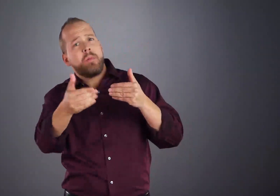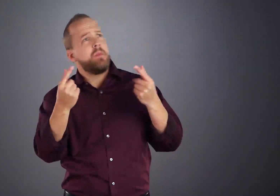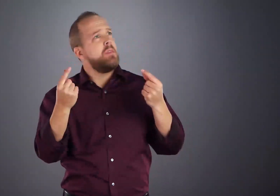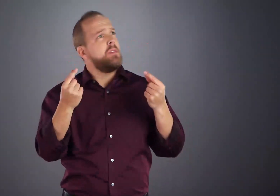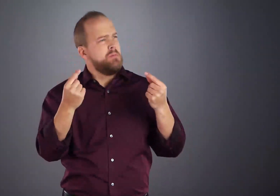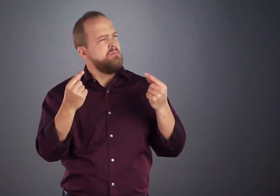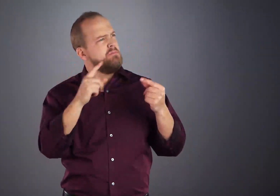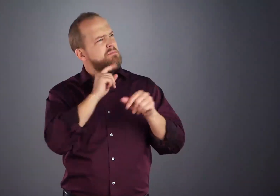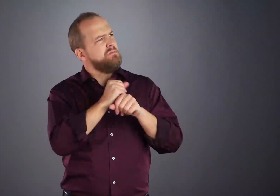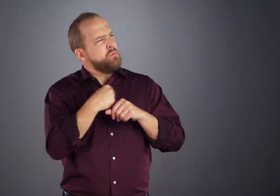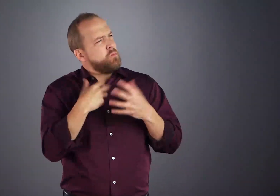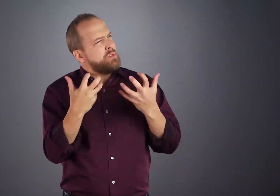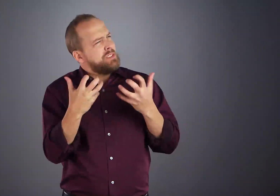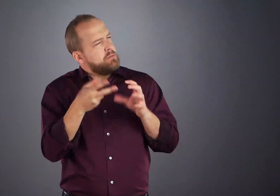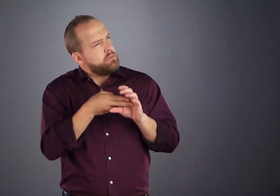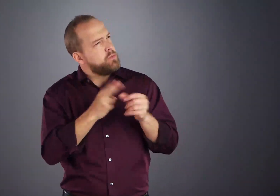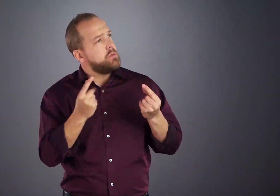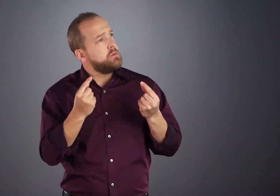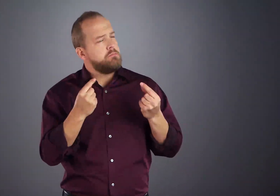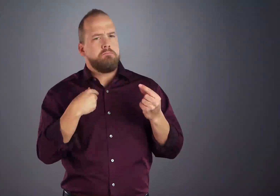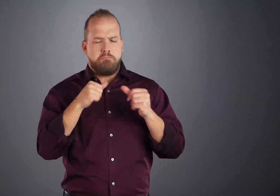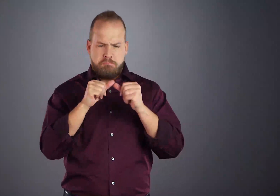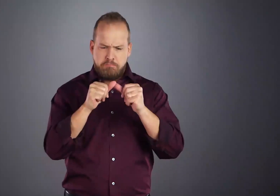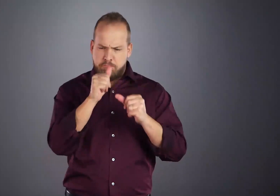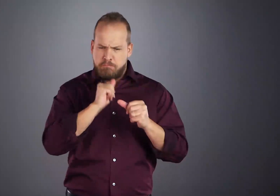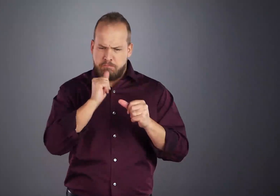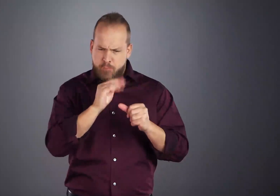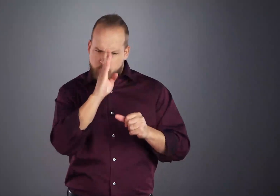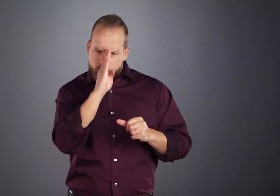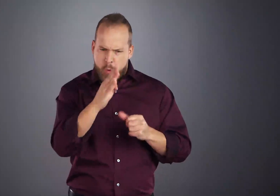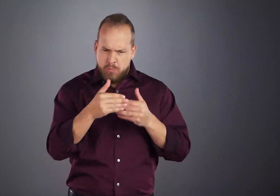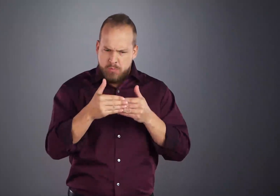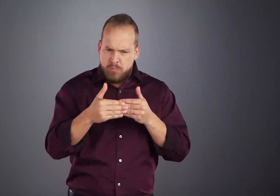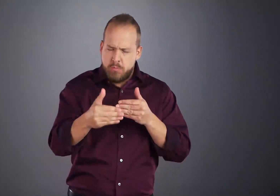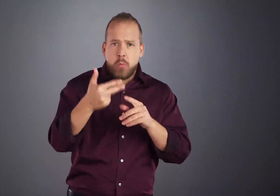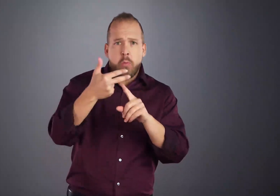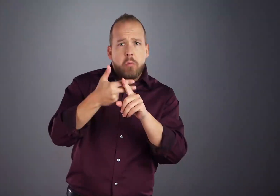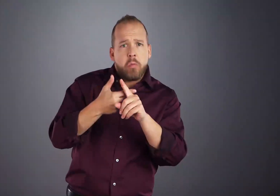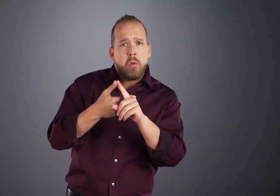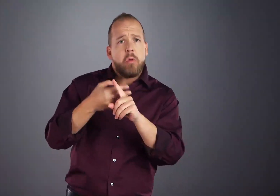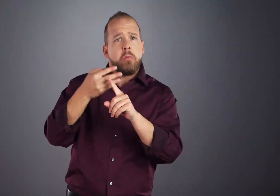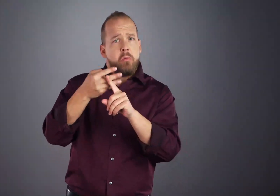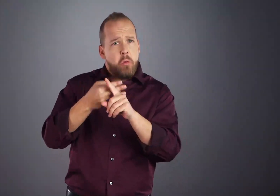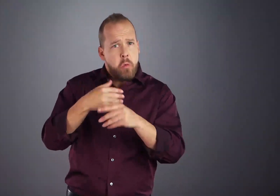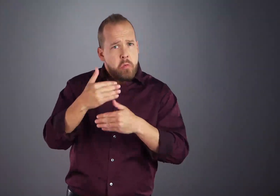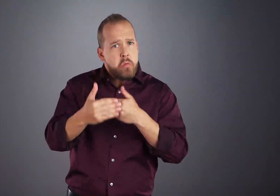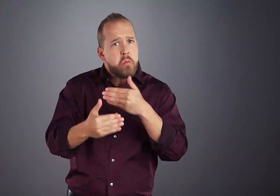Understanding myself now, I fared forth in high hope.